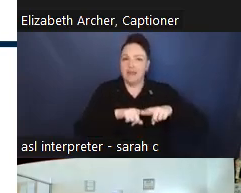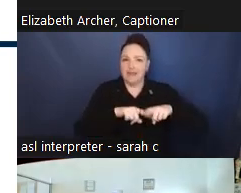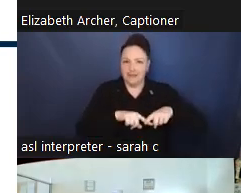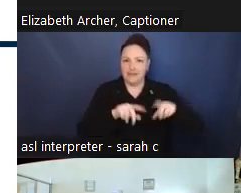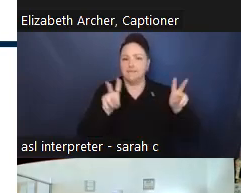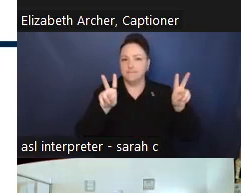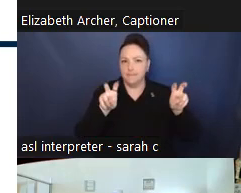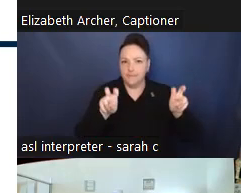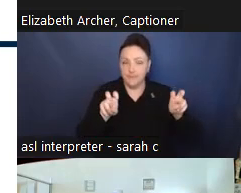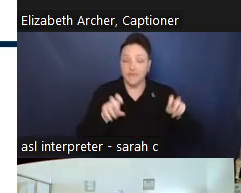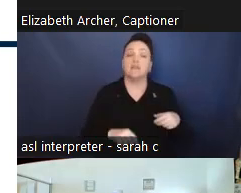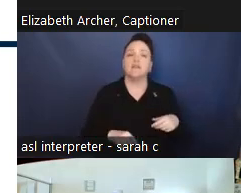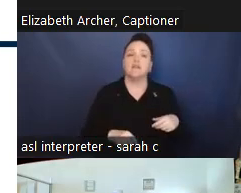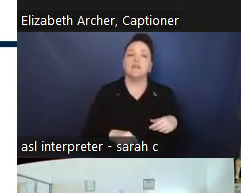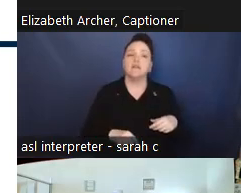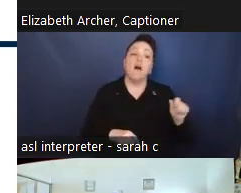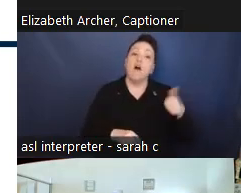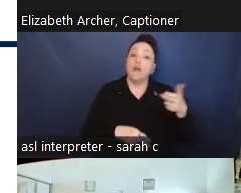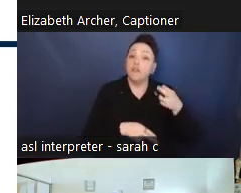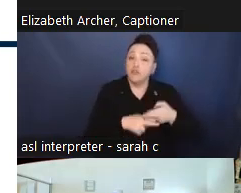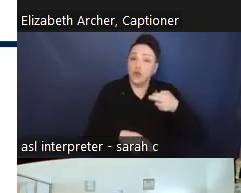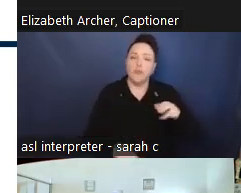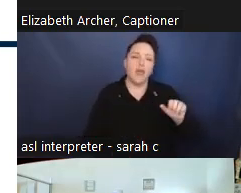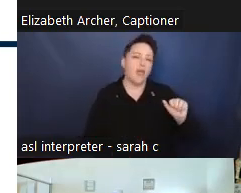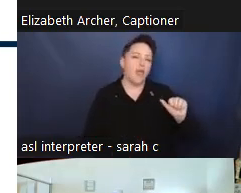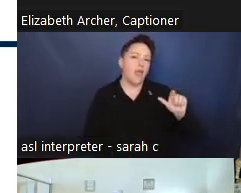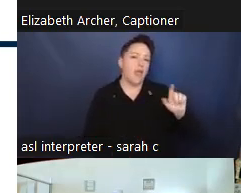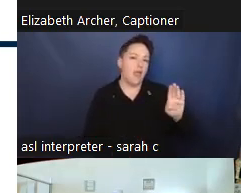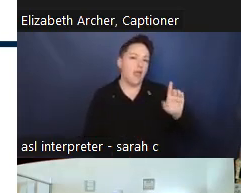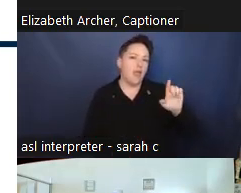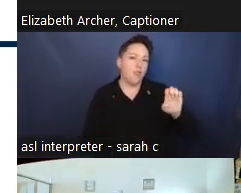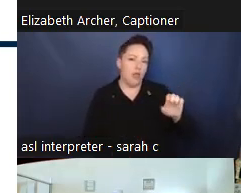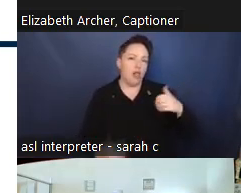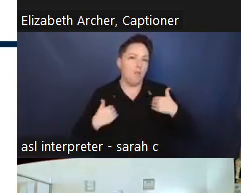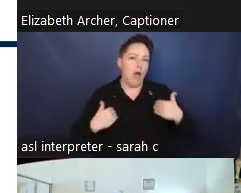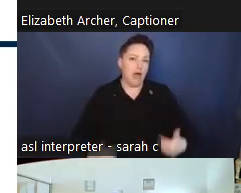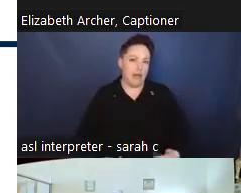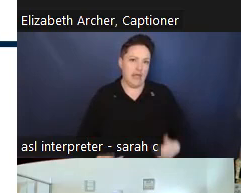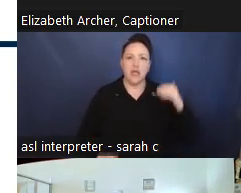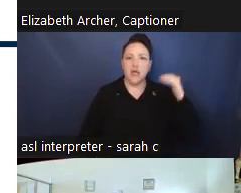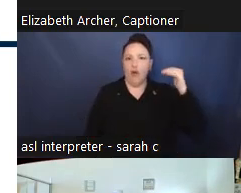word I was looking for and there's some changes coming up I know Antonio will speak to later on.